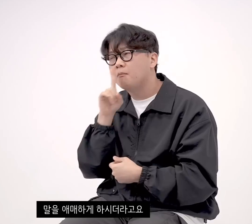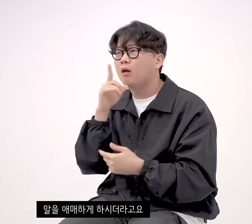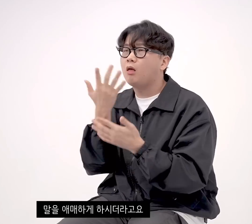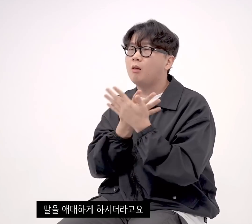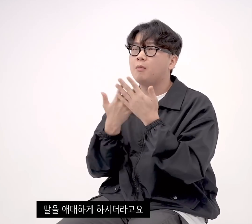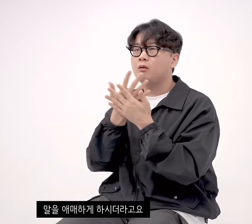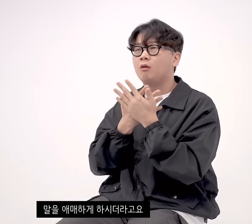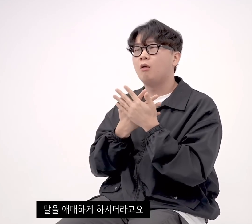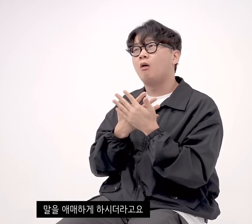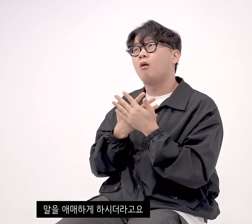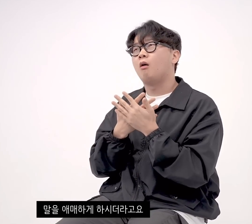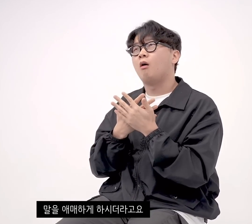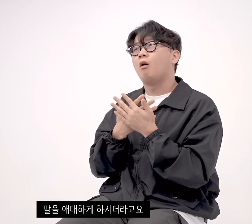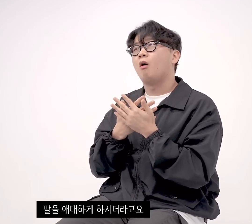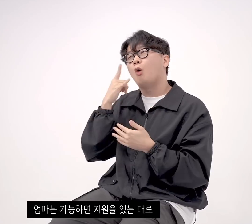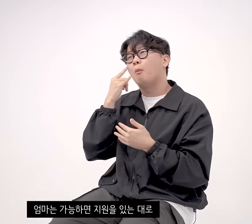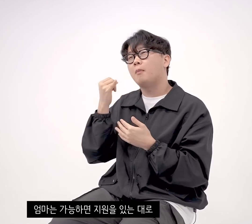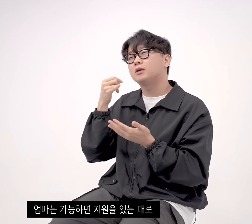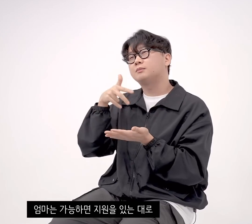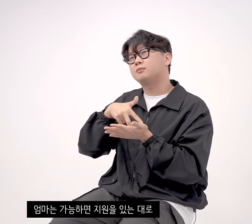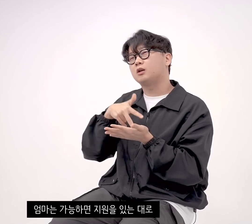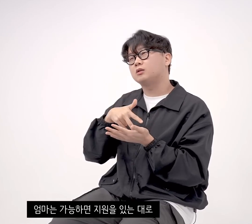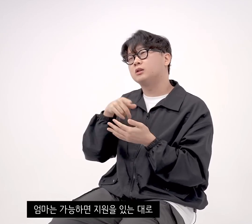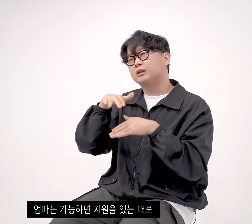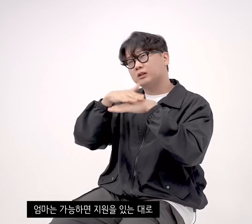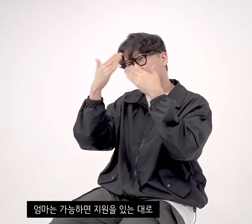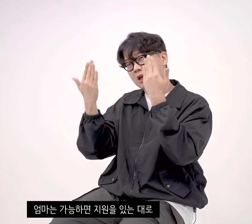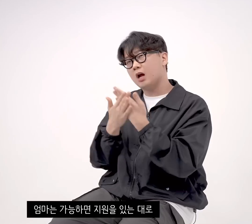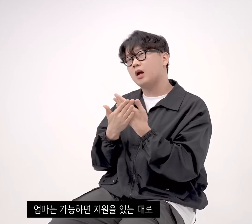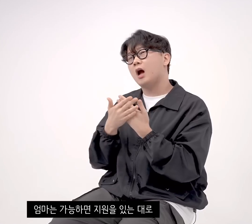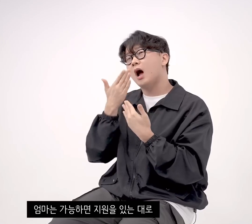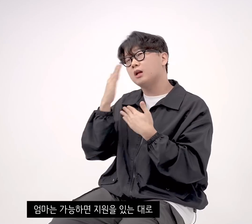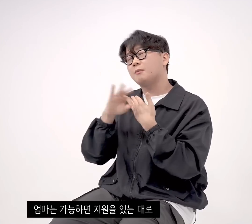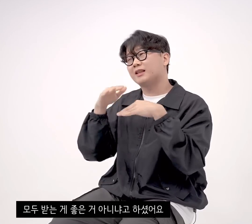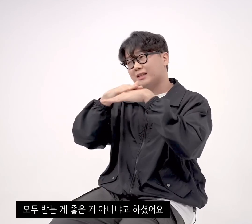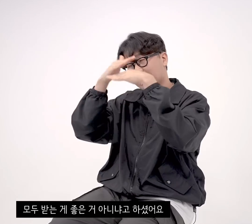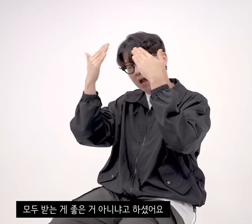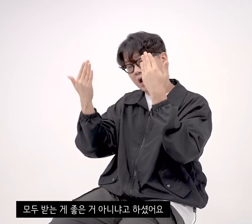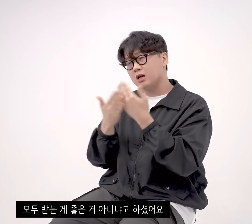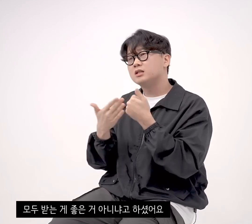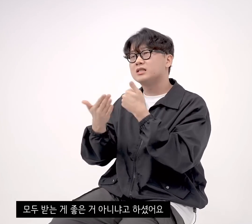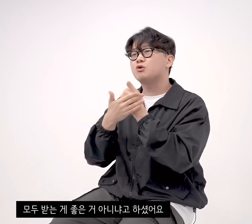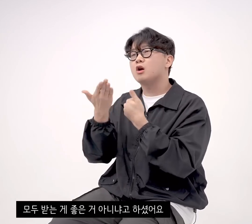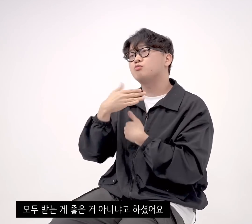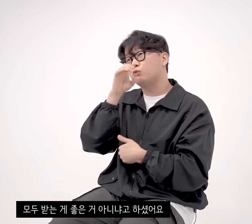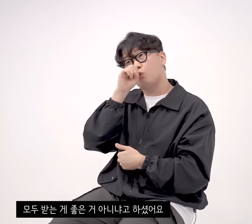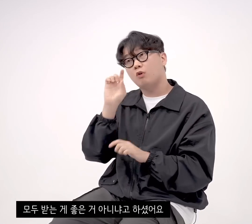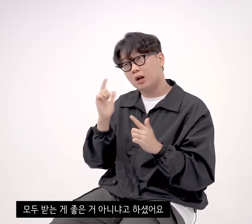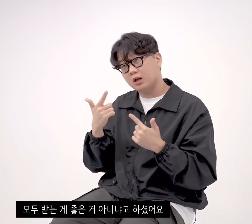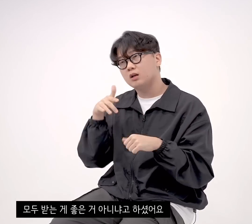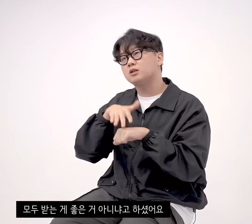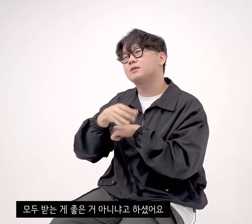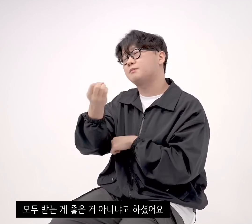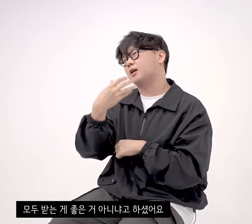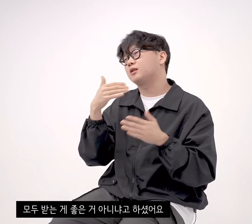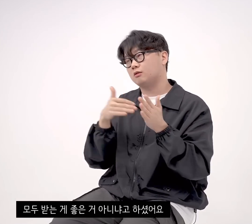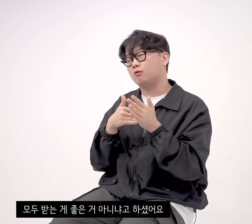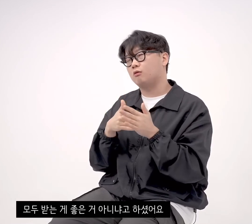He spoke vaguely. My mother said that it would be good to receive all the support possible.